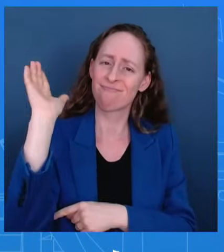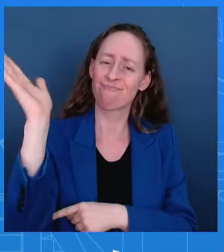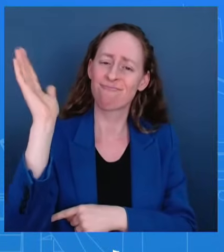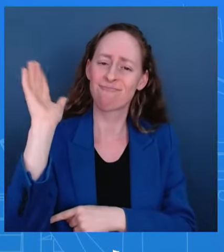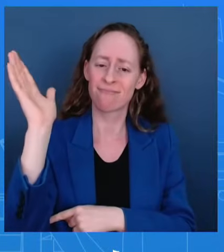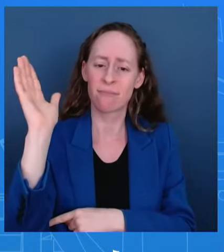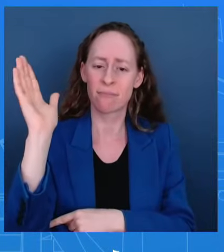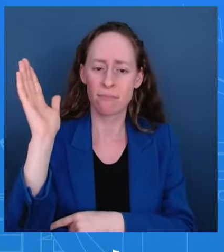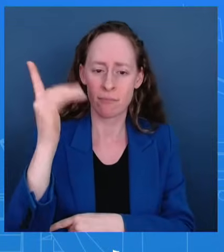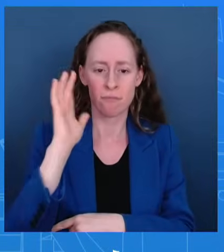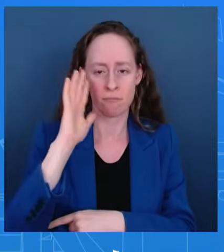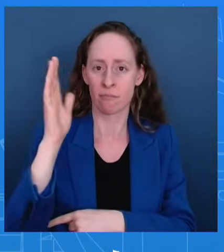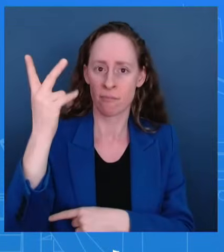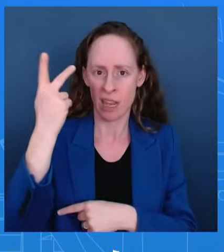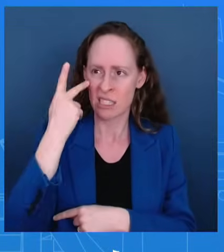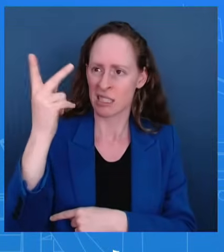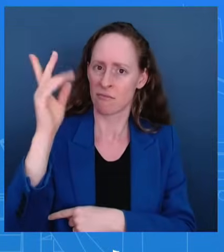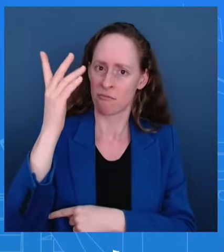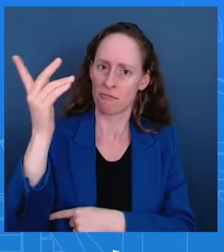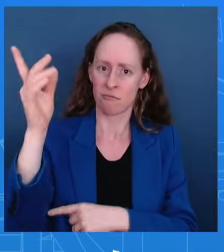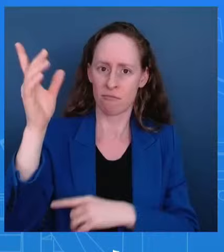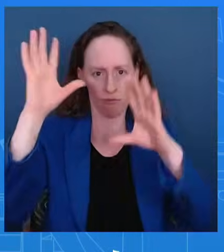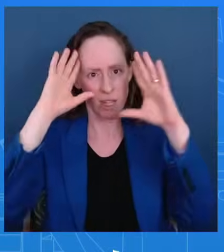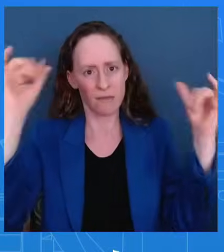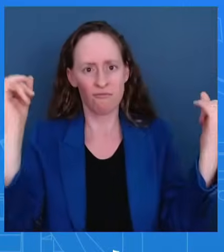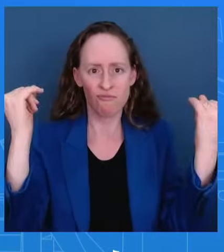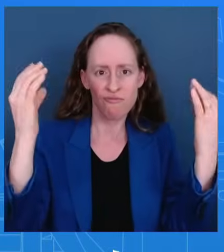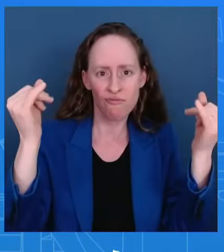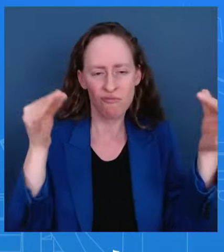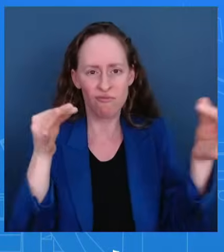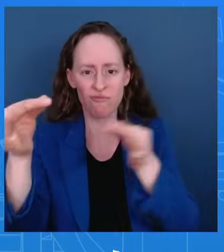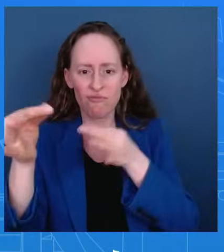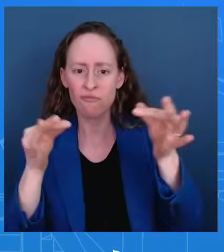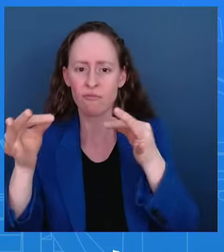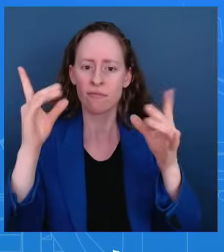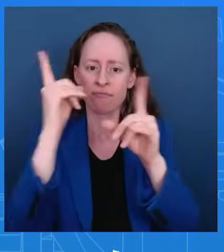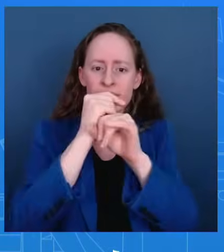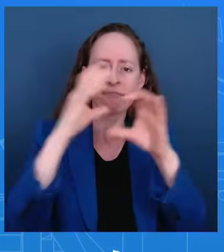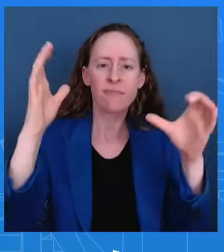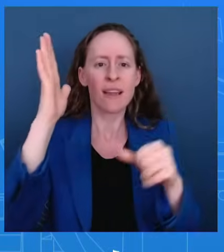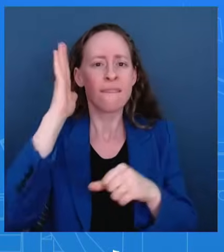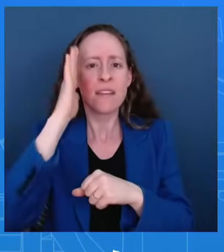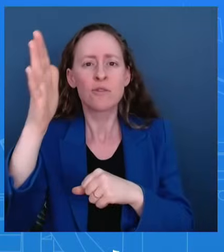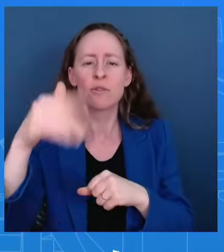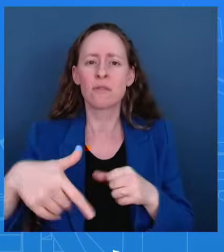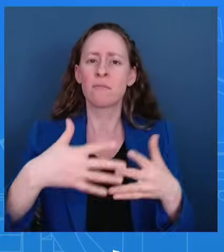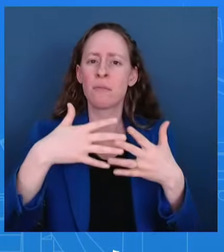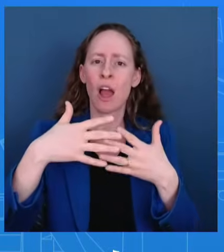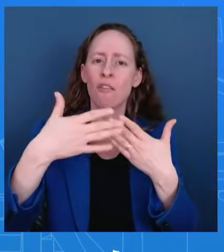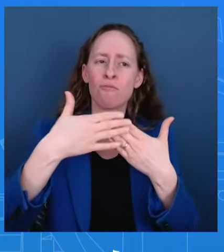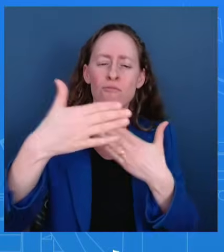on how he sees, obviously, the future of this country and also the community that they represent. But, again, as you just stated,